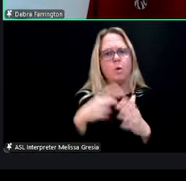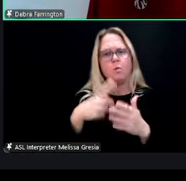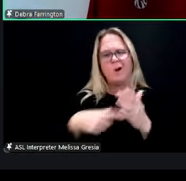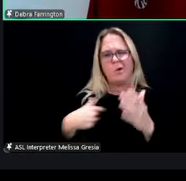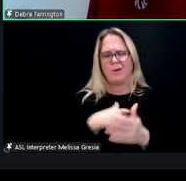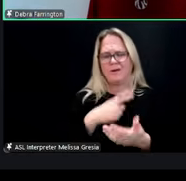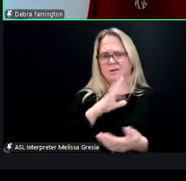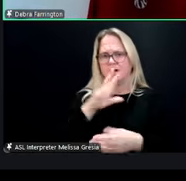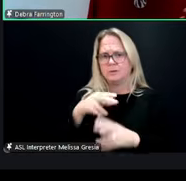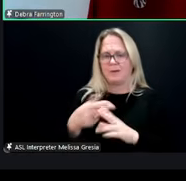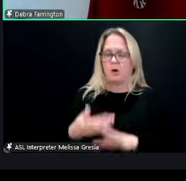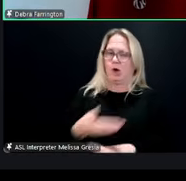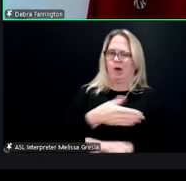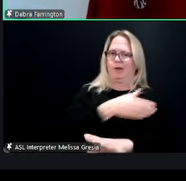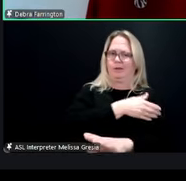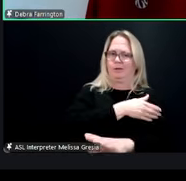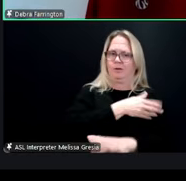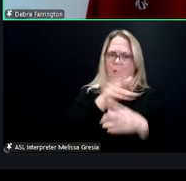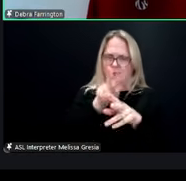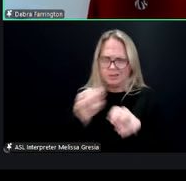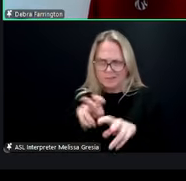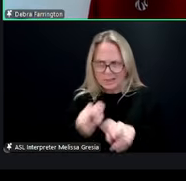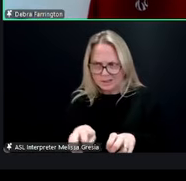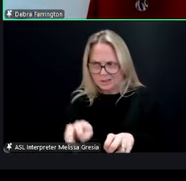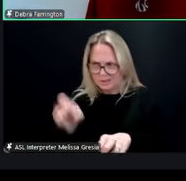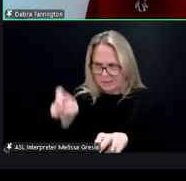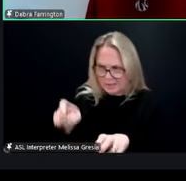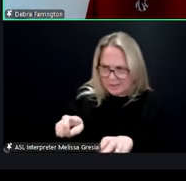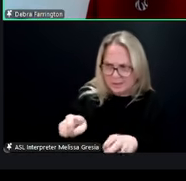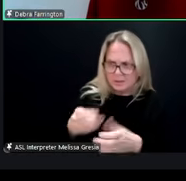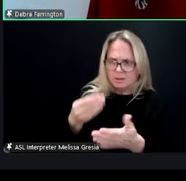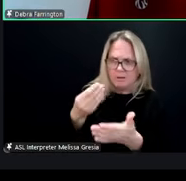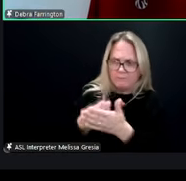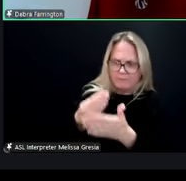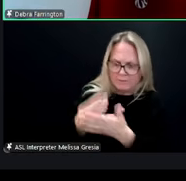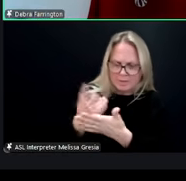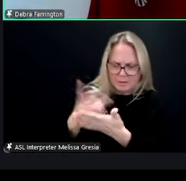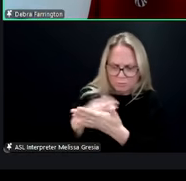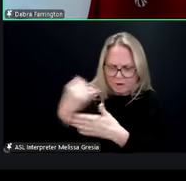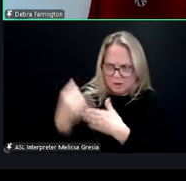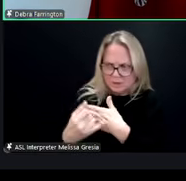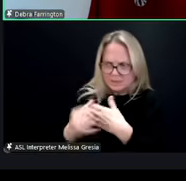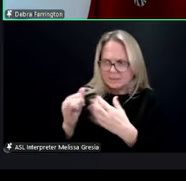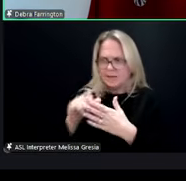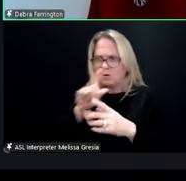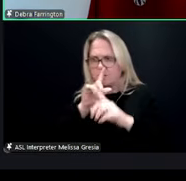um earlier assessing the needs funding the projects that are important to that region